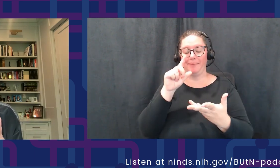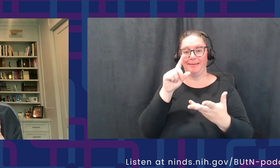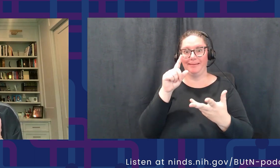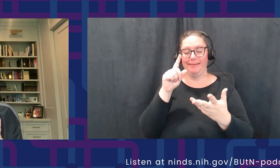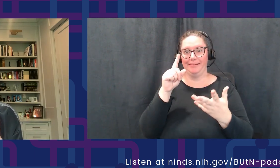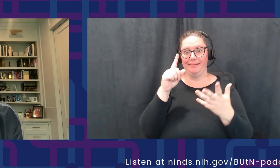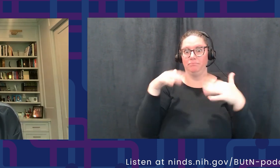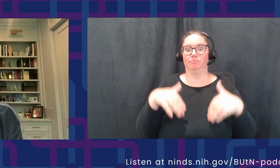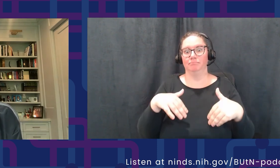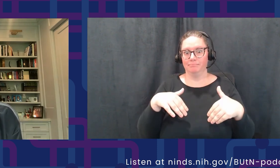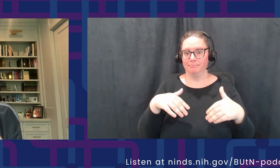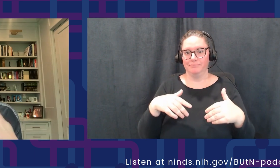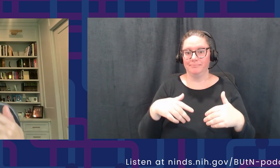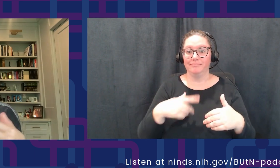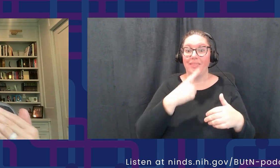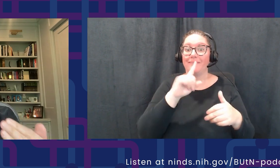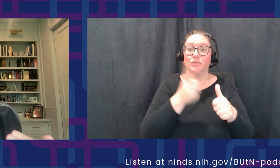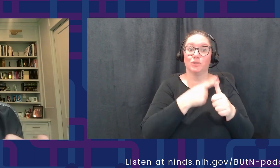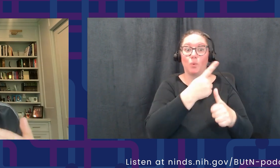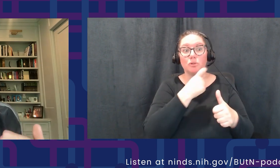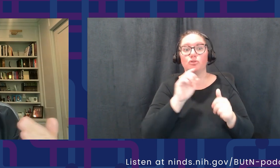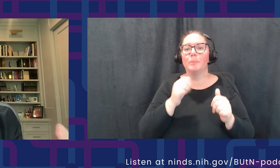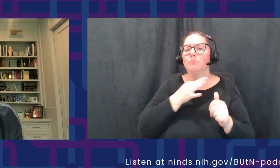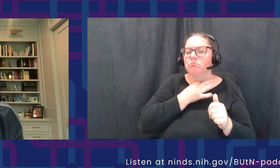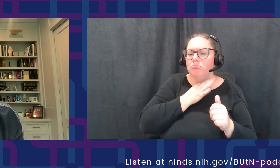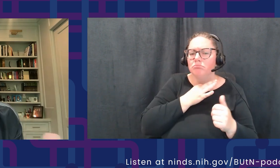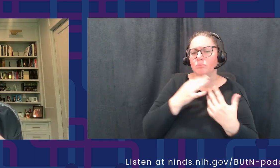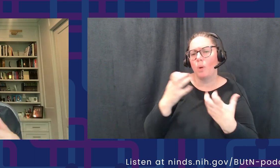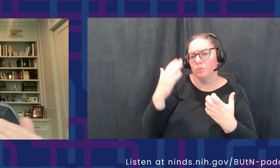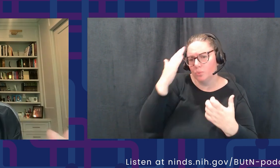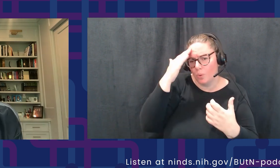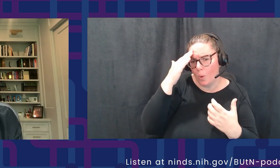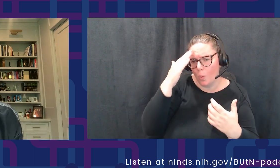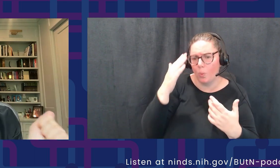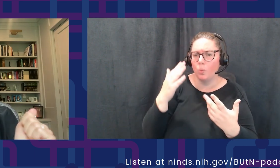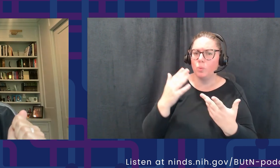Question #1 could be just curious, really want to know. You answer that question.